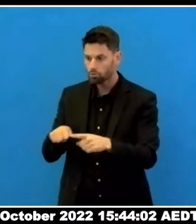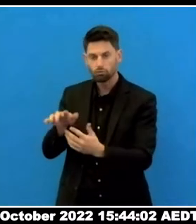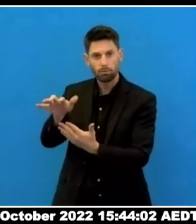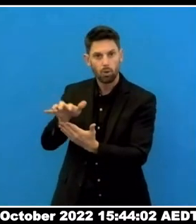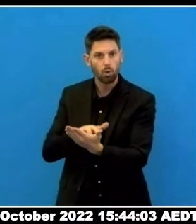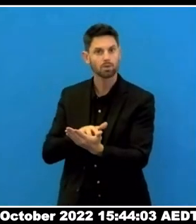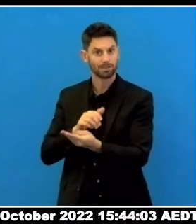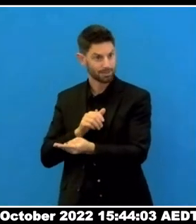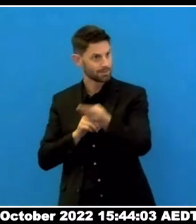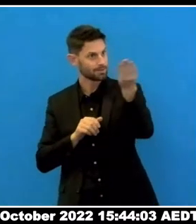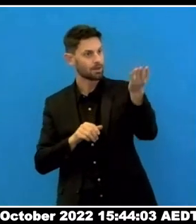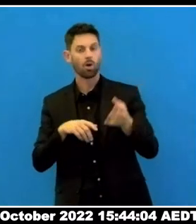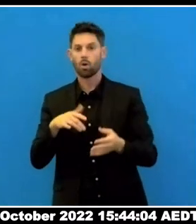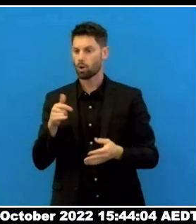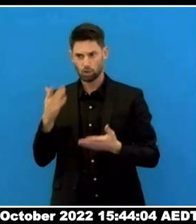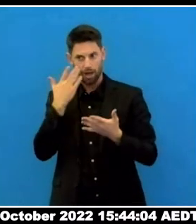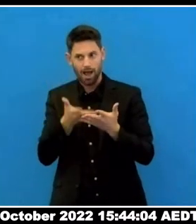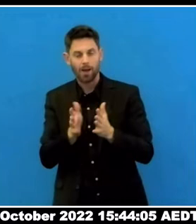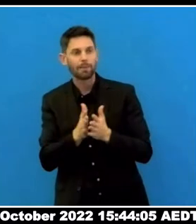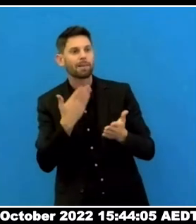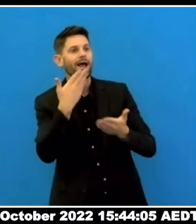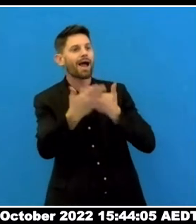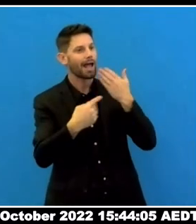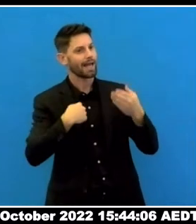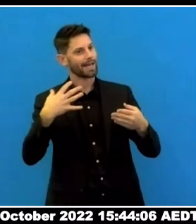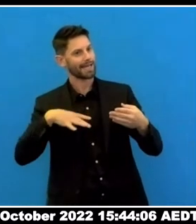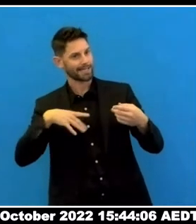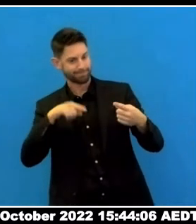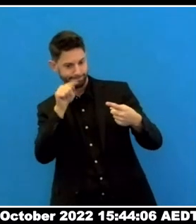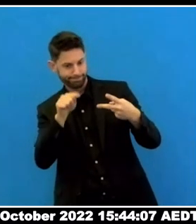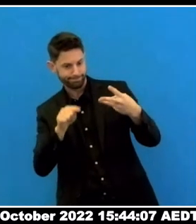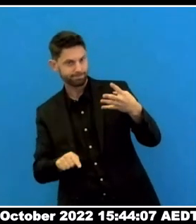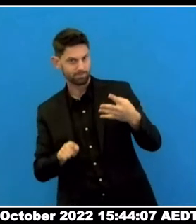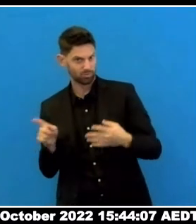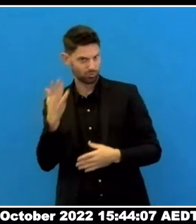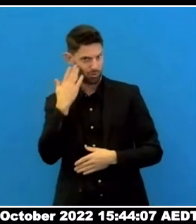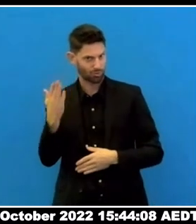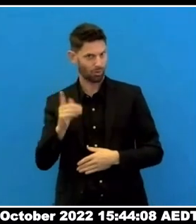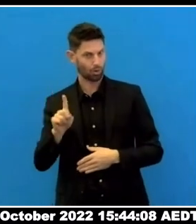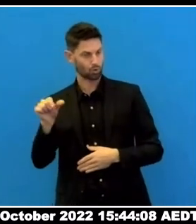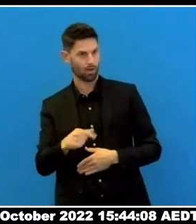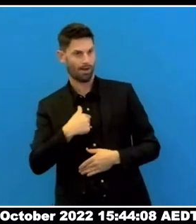or explain the needs they want. Like, they don't know what to ask.